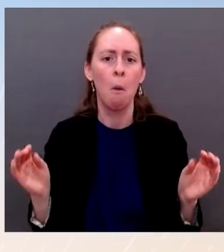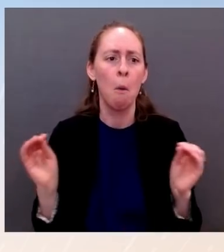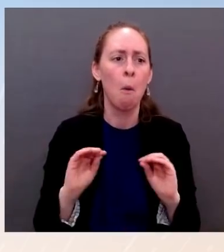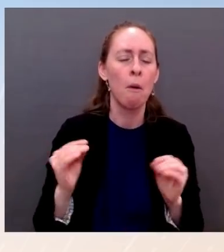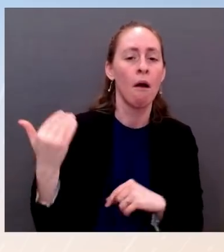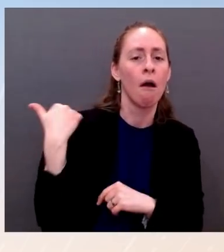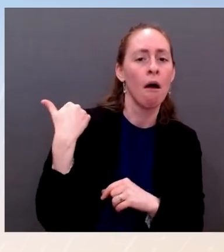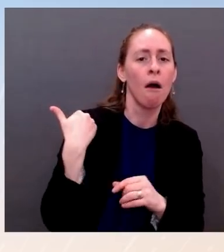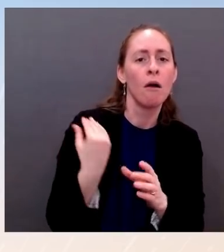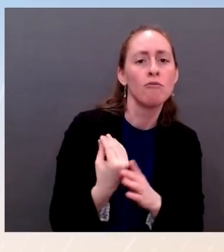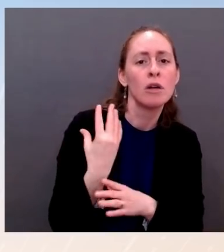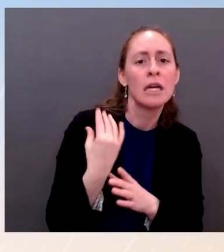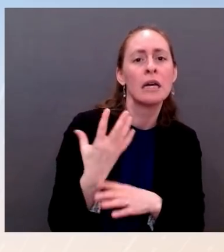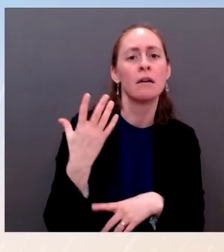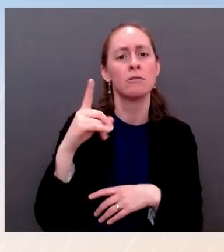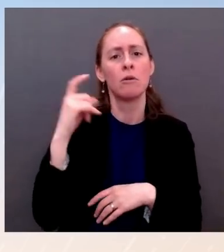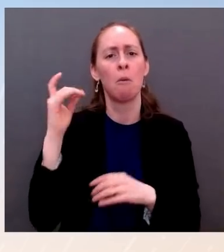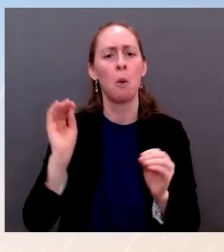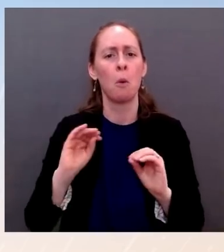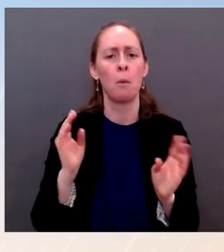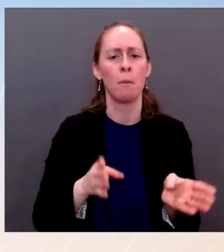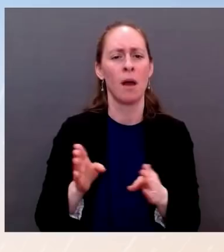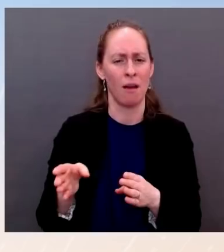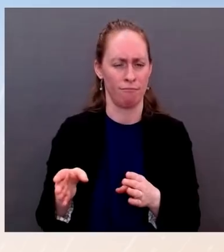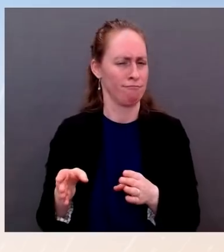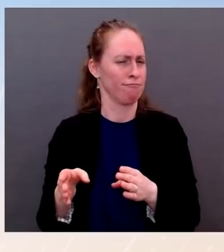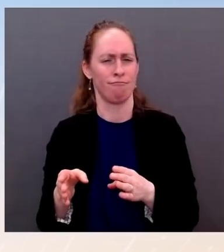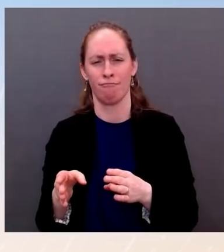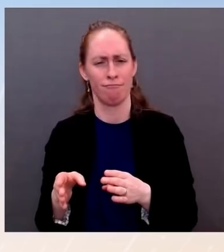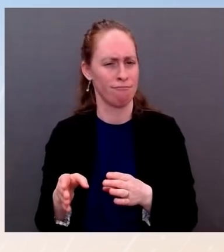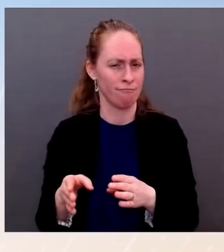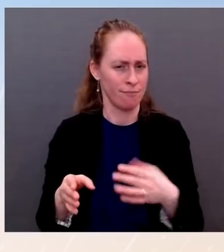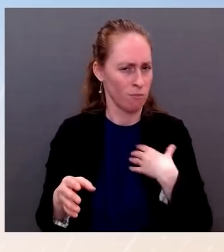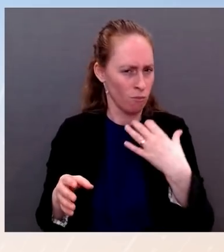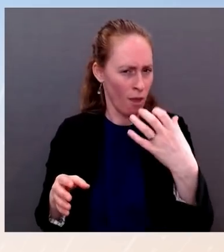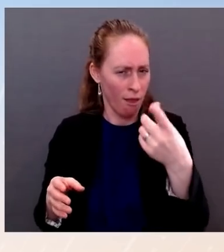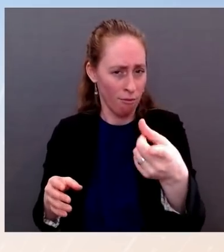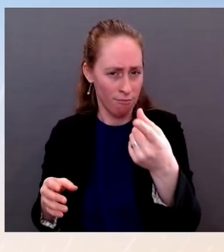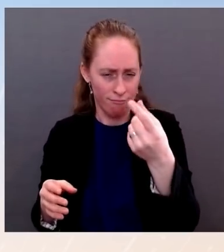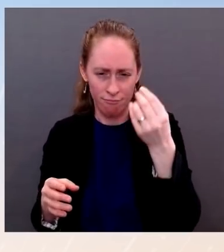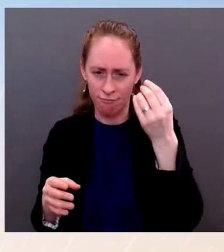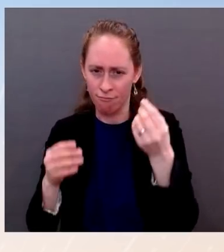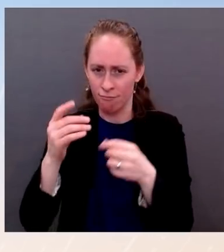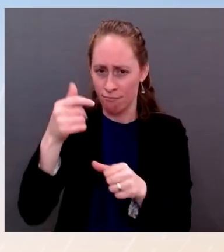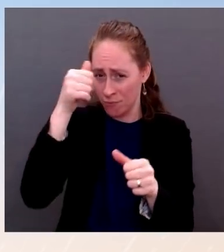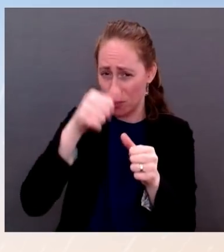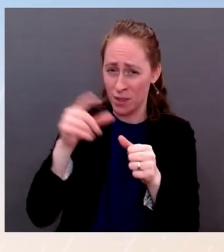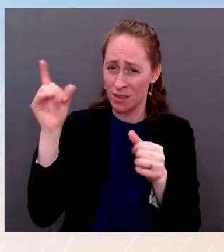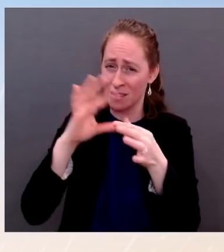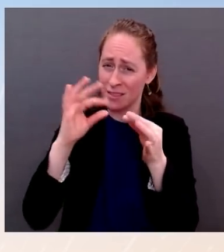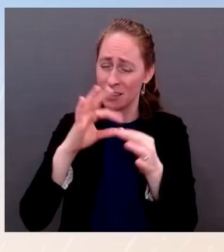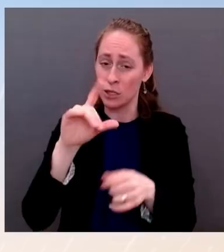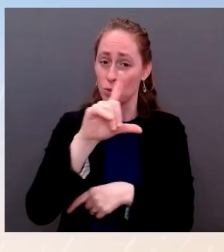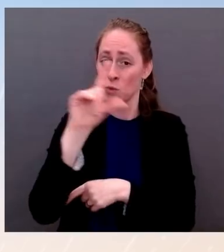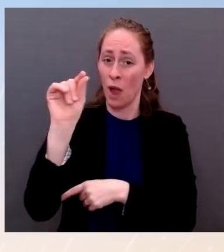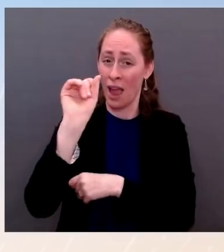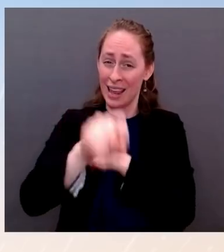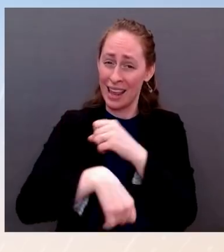he made the decision to end a 20-year war. He came into office without any plan -- well, there was a -- there was a deadline,